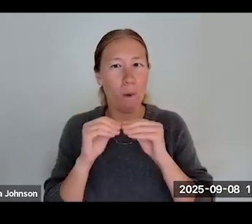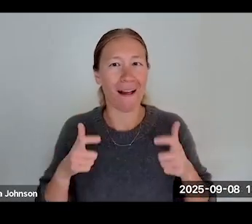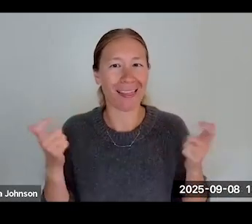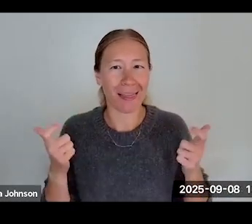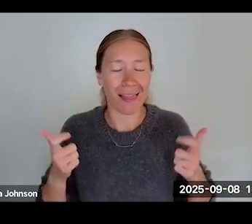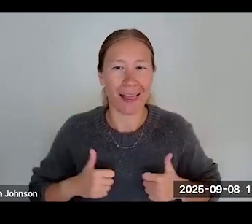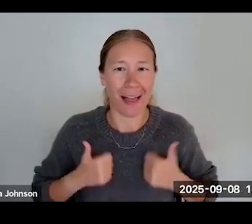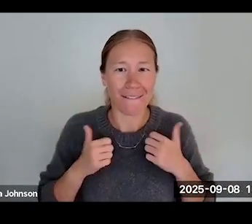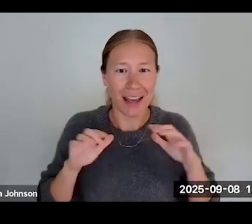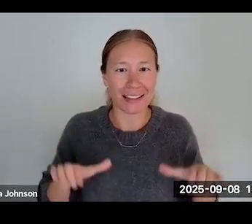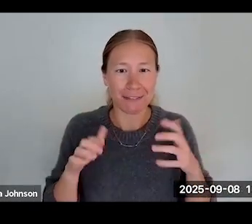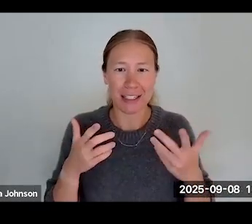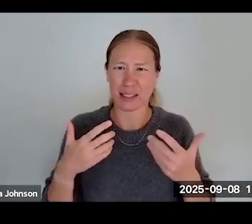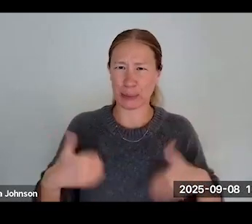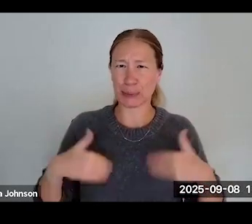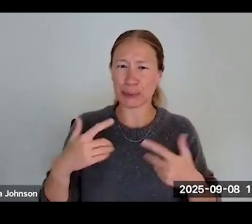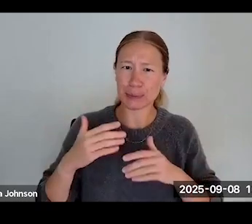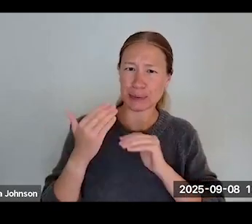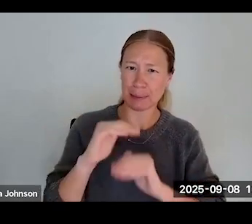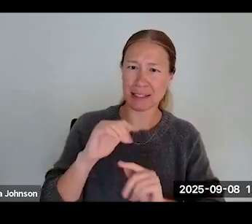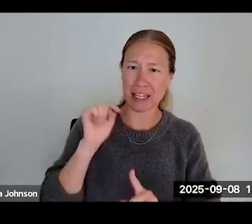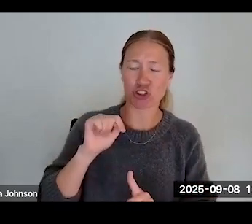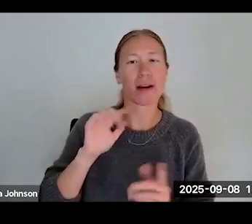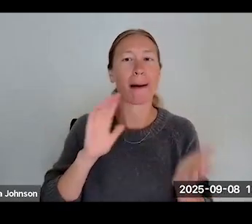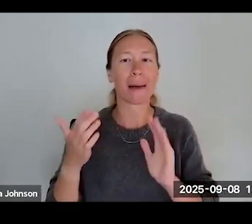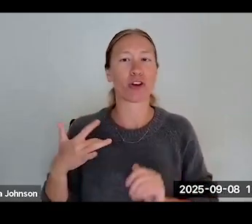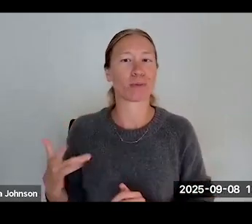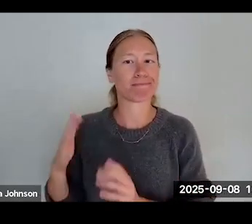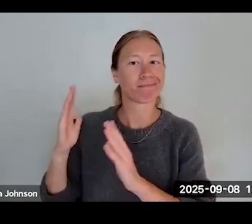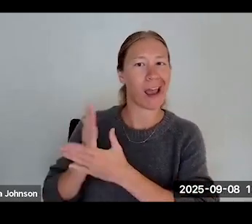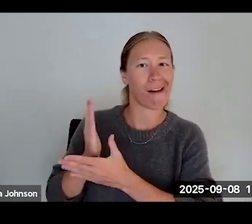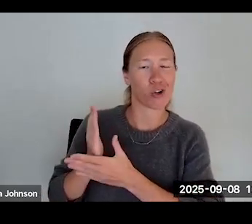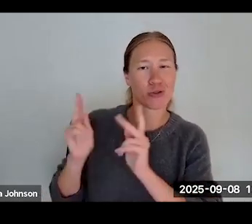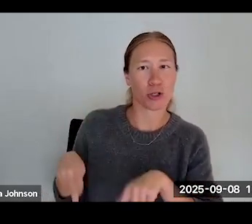is determined by comparison to an average person in the general population.